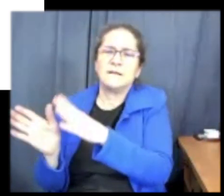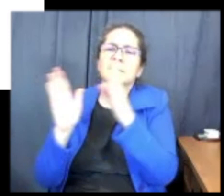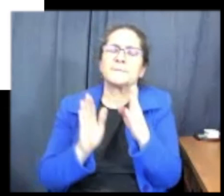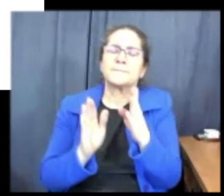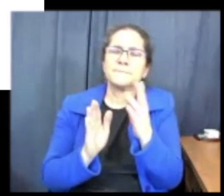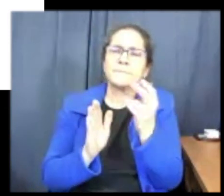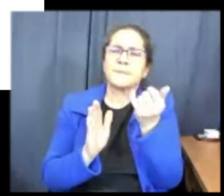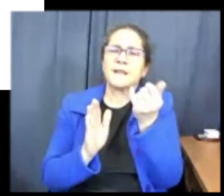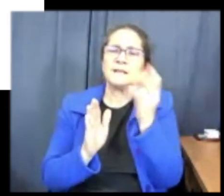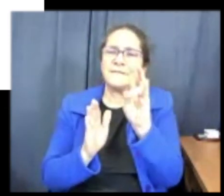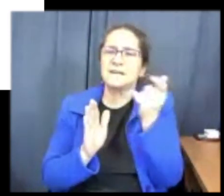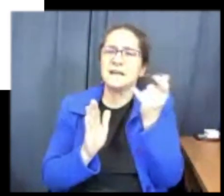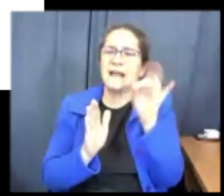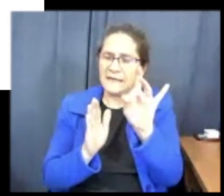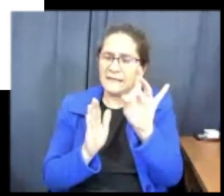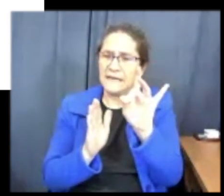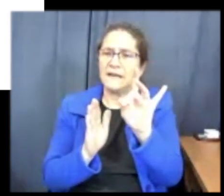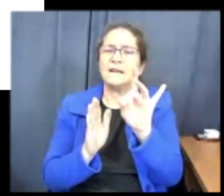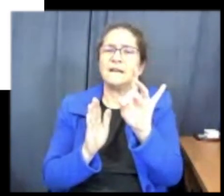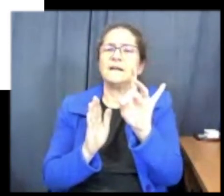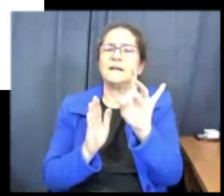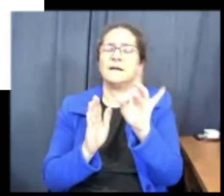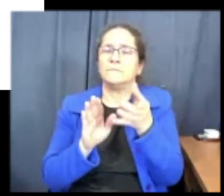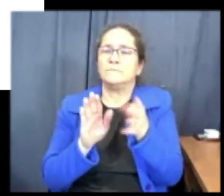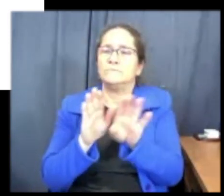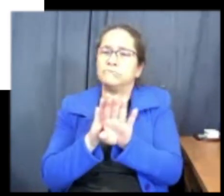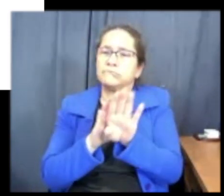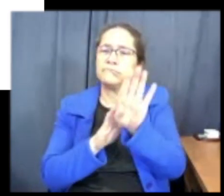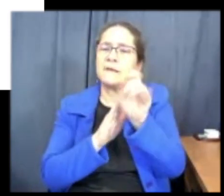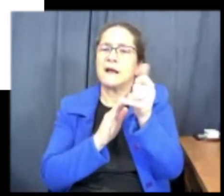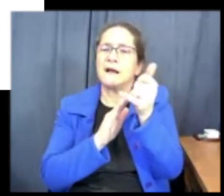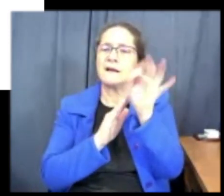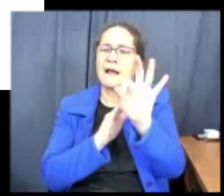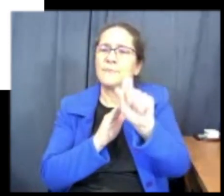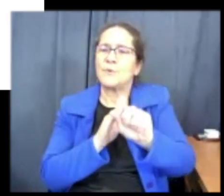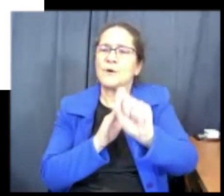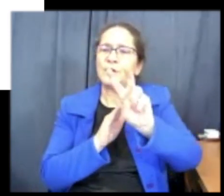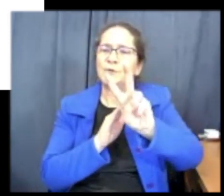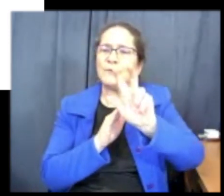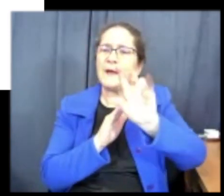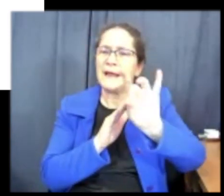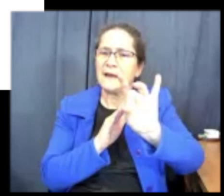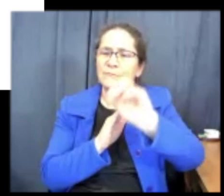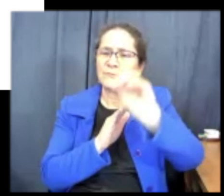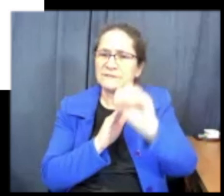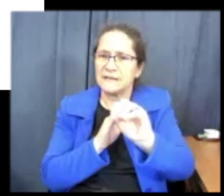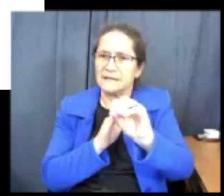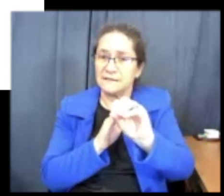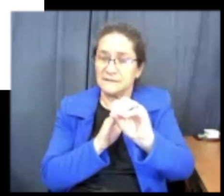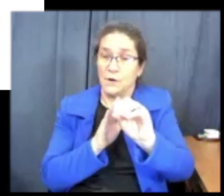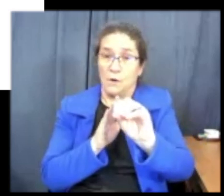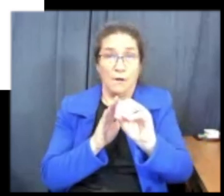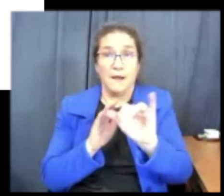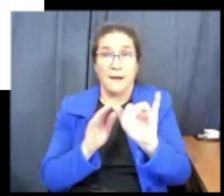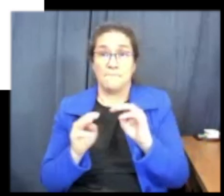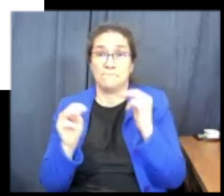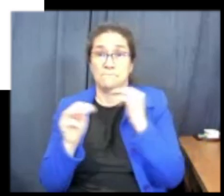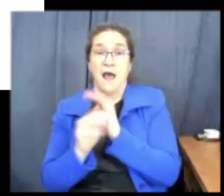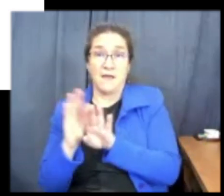but in 2017-2018 an increase to a 19.28%. So again the math is trending in the right direction